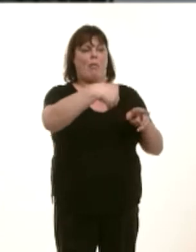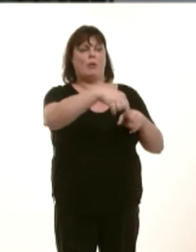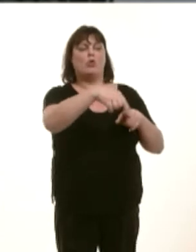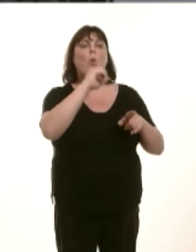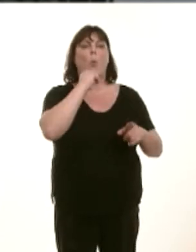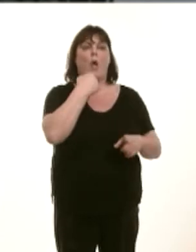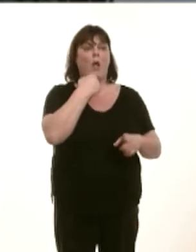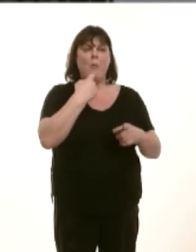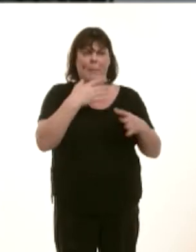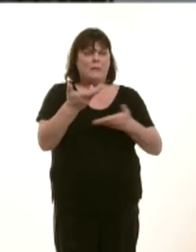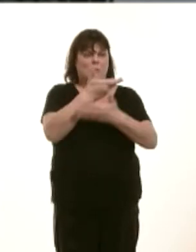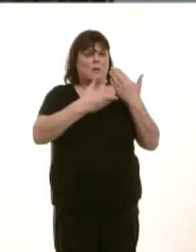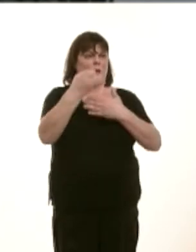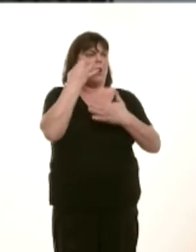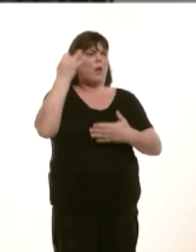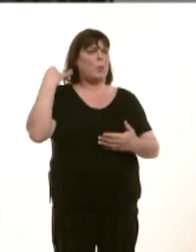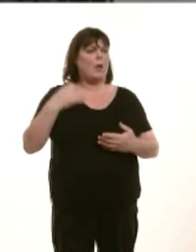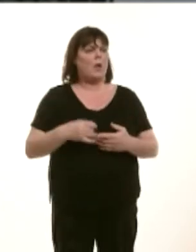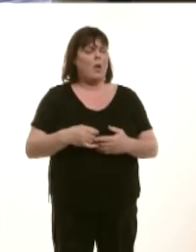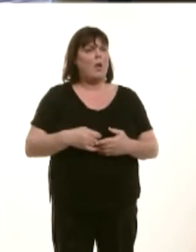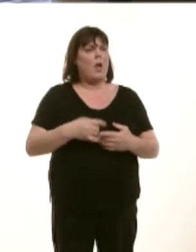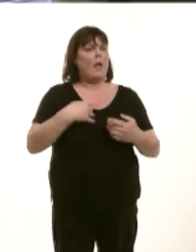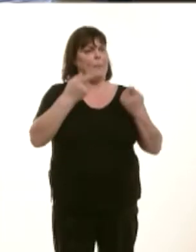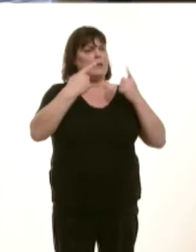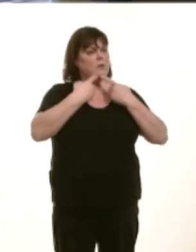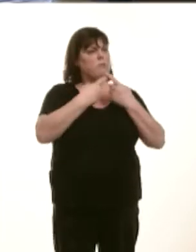Chamber last week and I know the Ministerís also done so publicly.